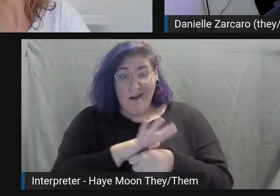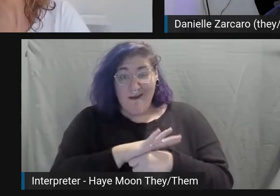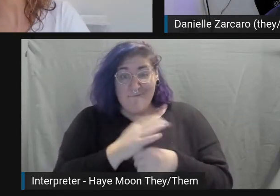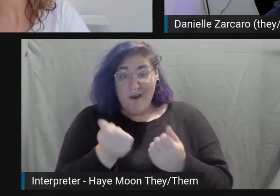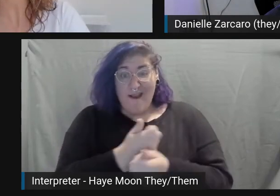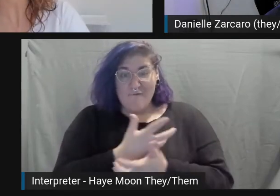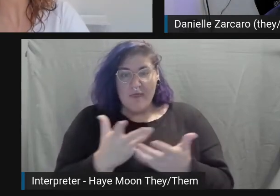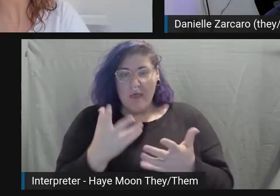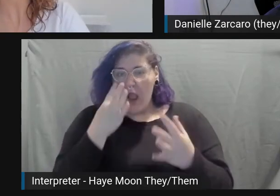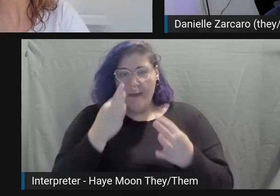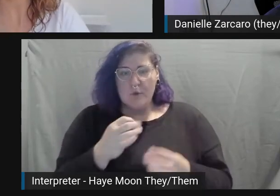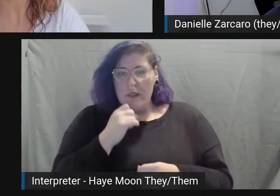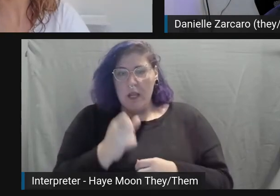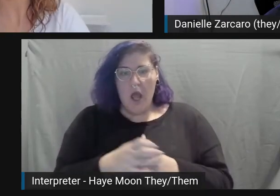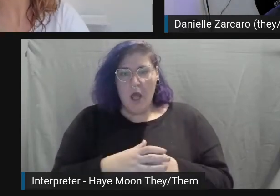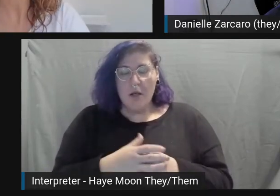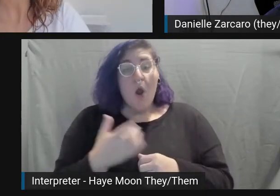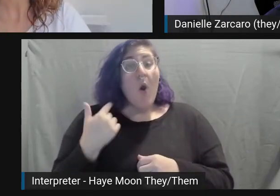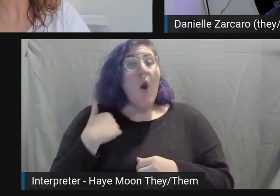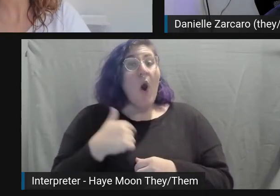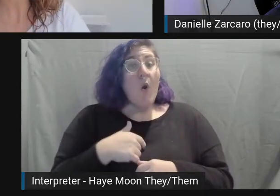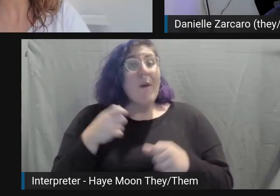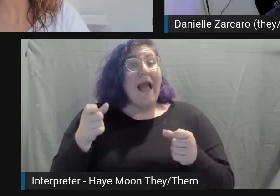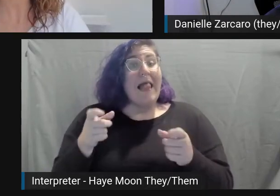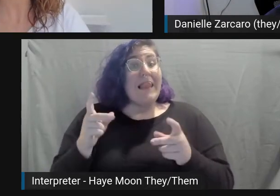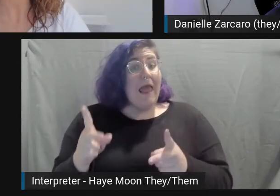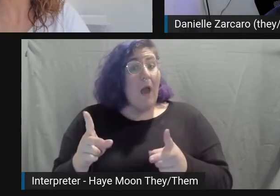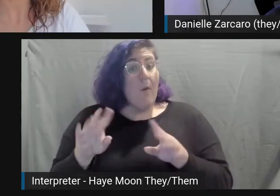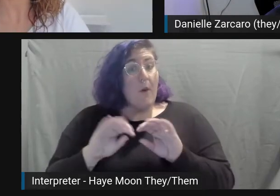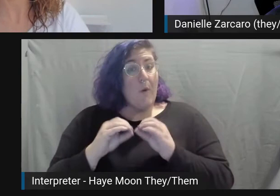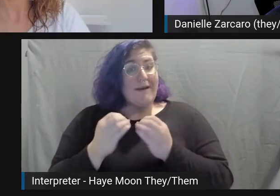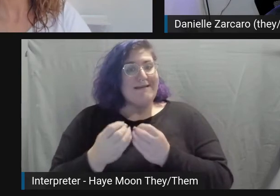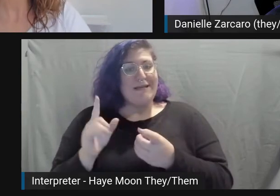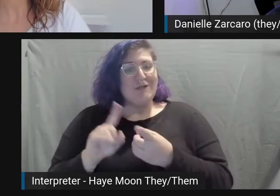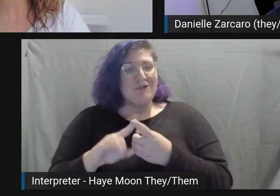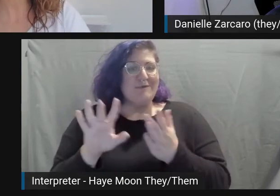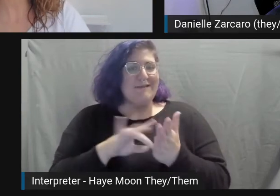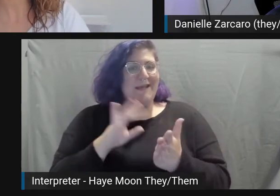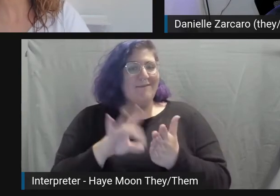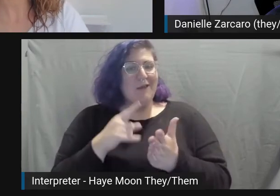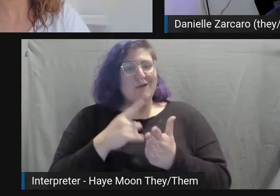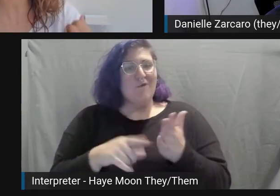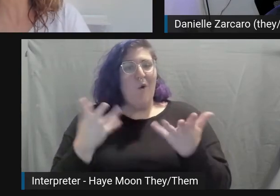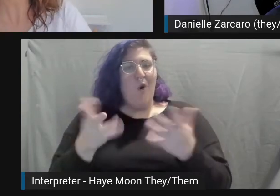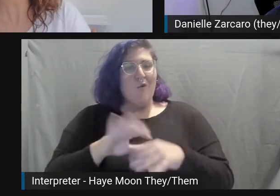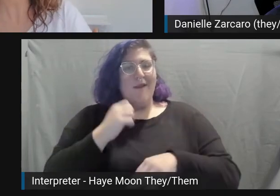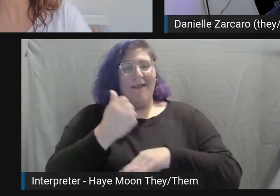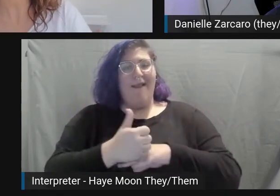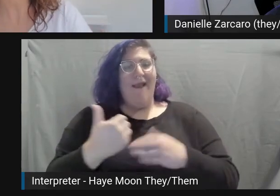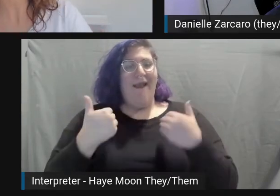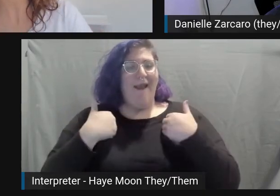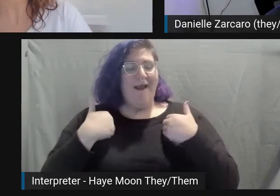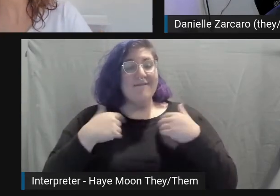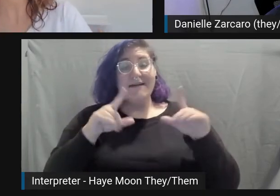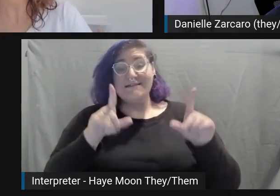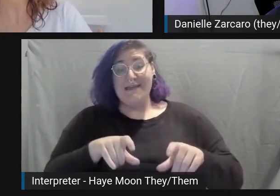Are we allowing organizations to leverage what they already have, test what they're testing, but now for accessibility,